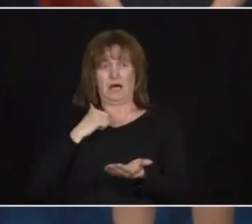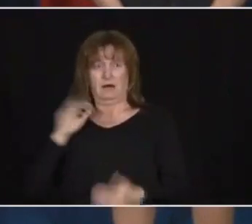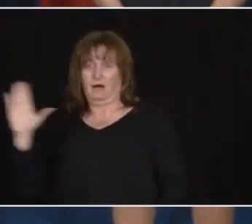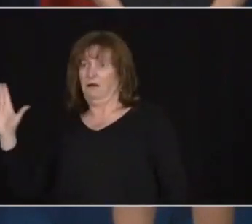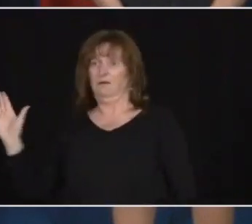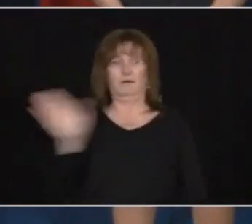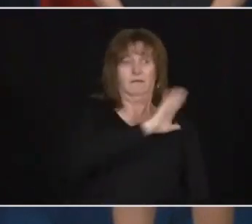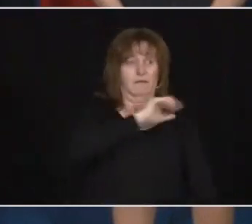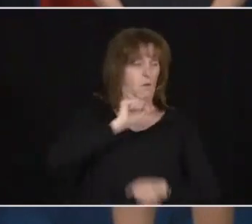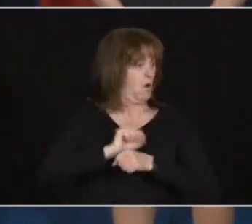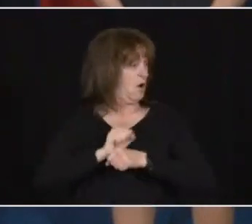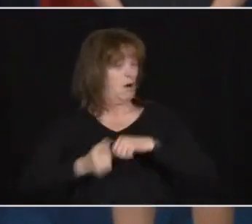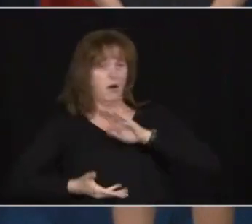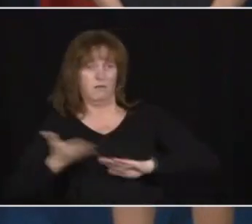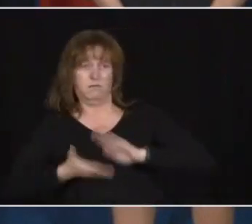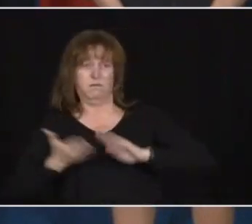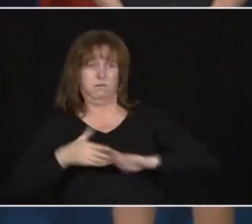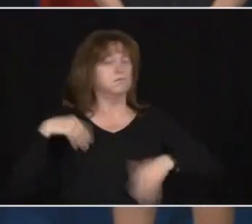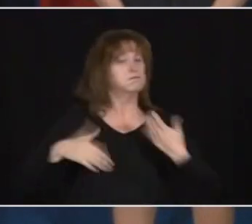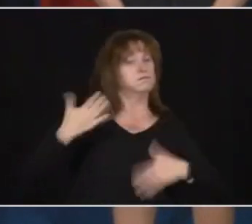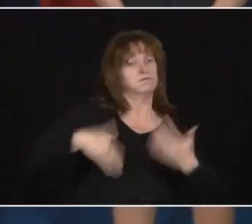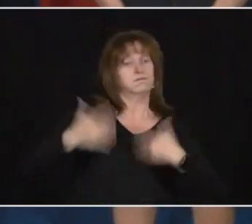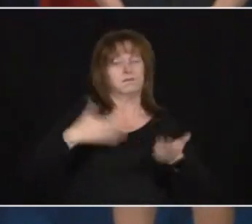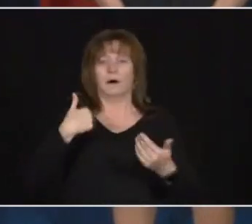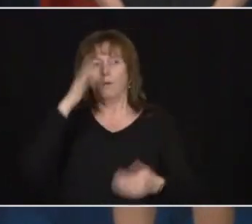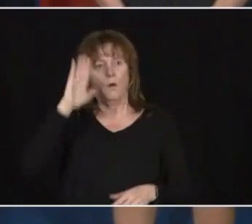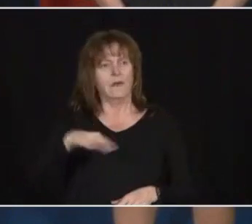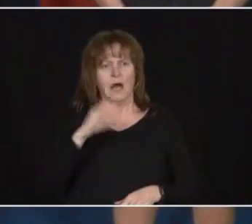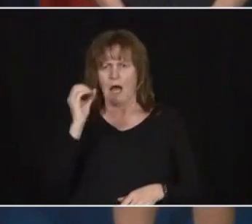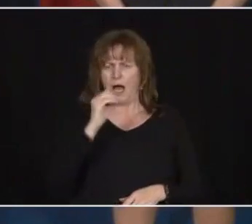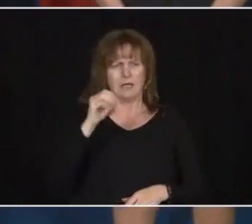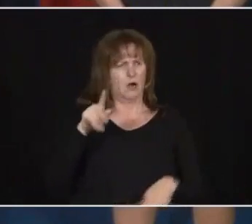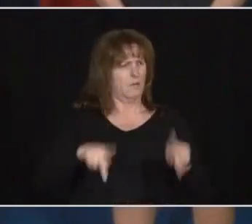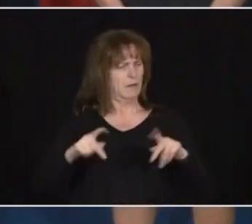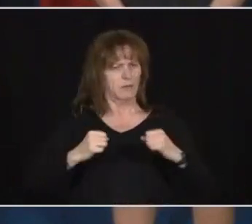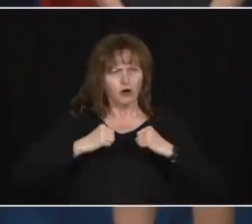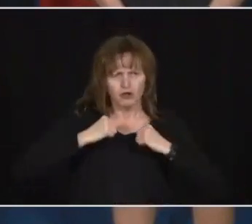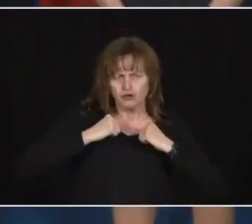it again, we'll have this economy just humming. We will be the engine of Canada.